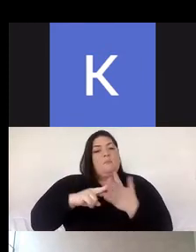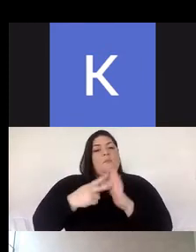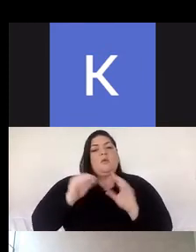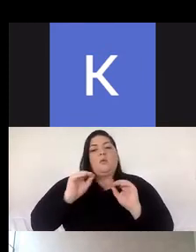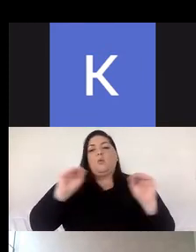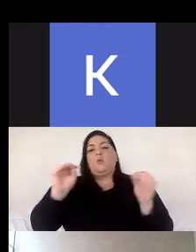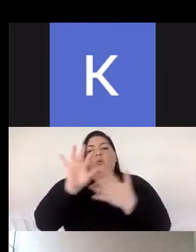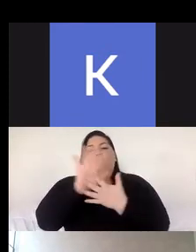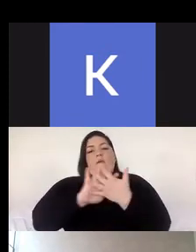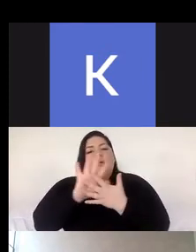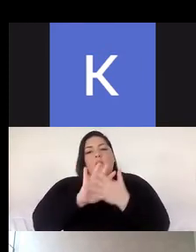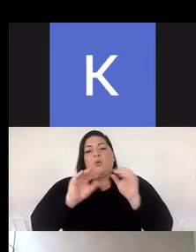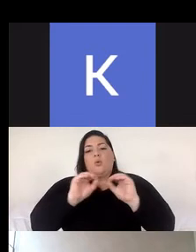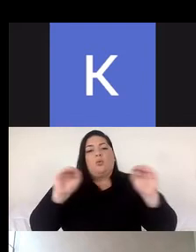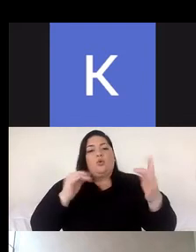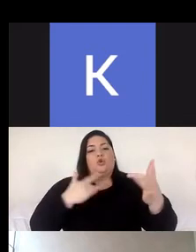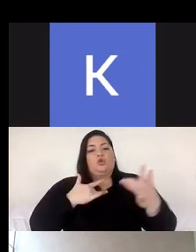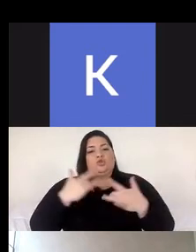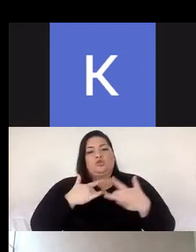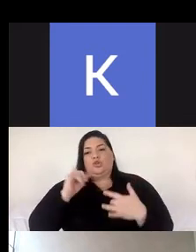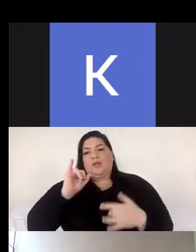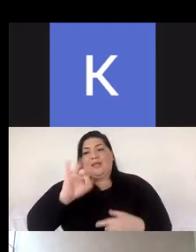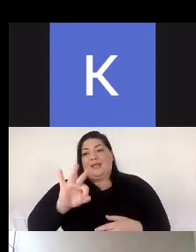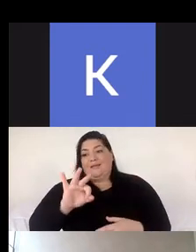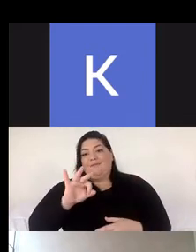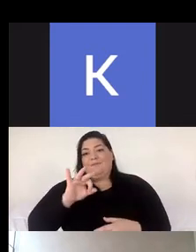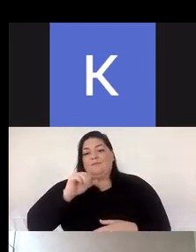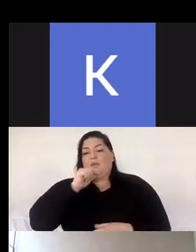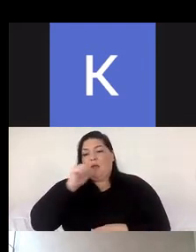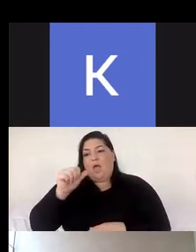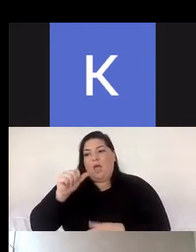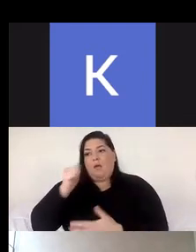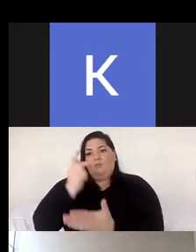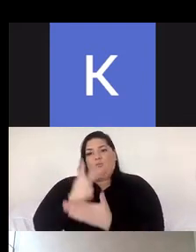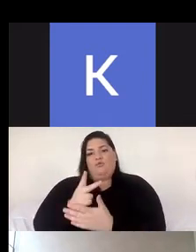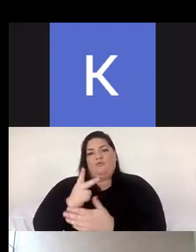used for something that was not approved of by your program specialist.